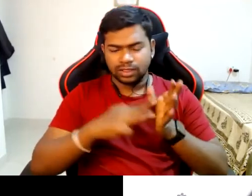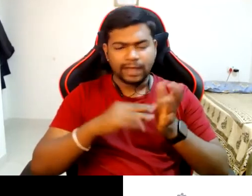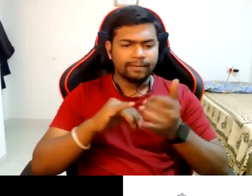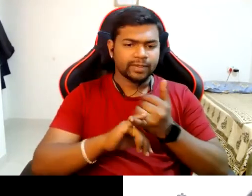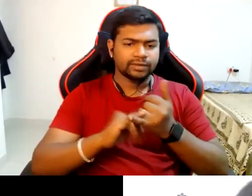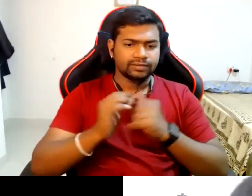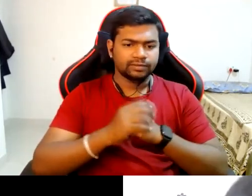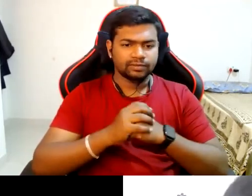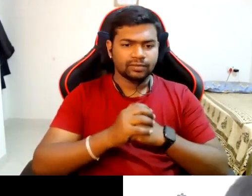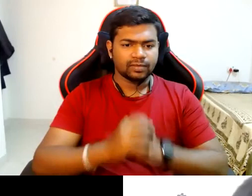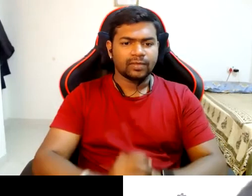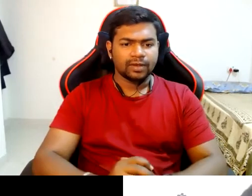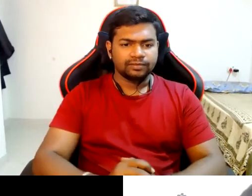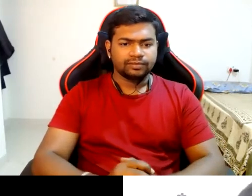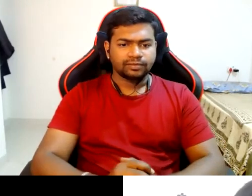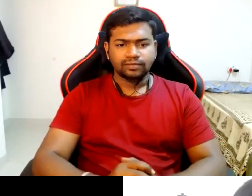So another thing that I just want to,